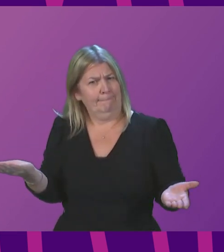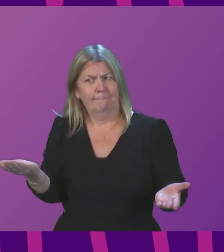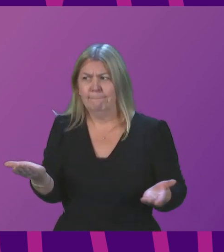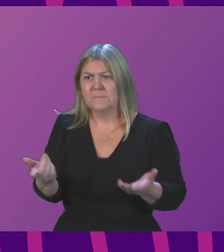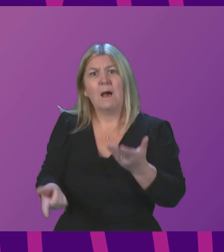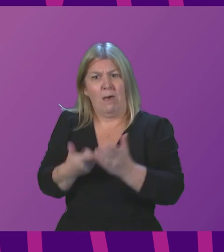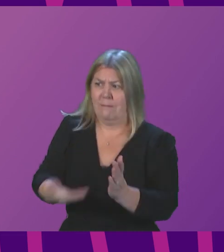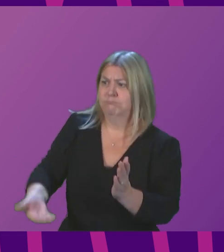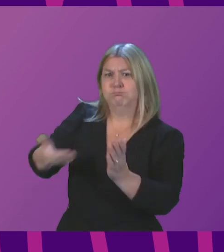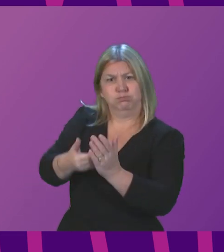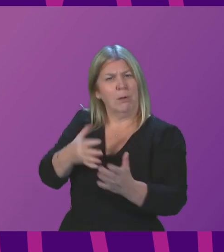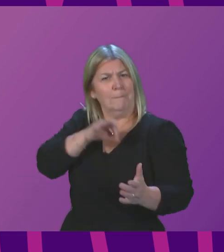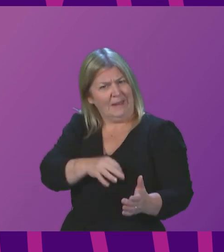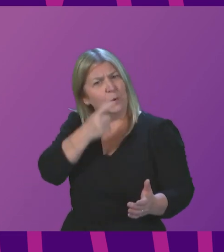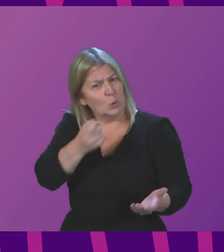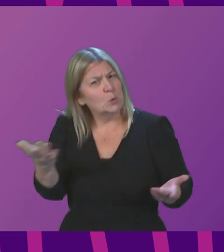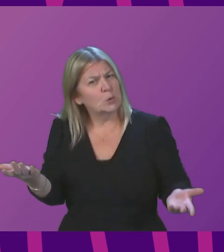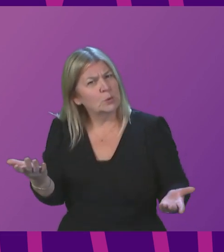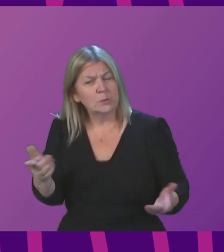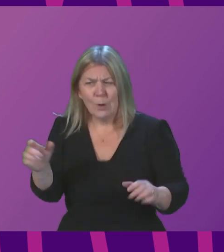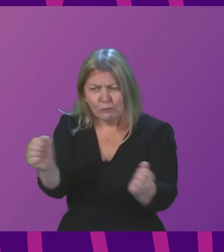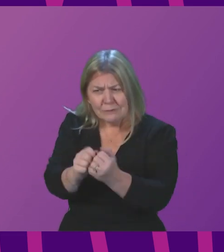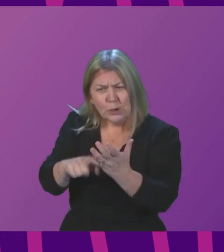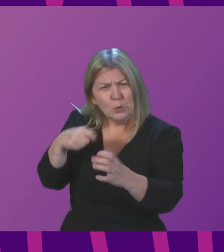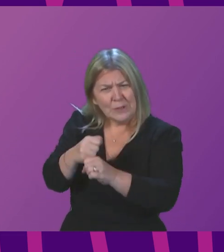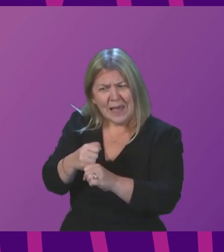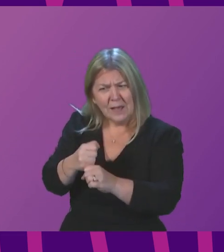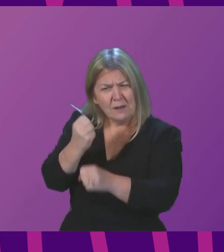Does the First Minister agree that the UK Government should be ashamed and that, instead